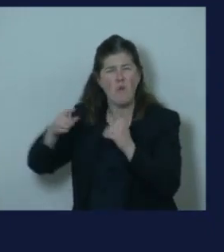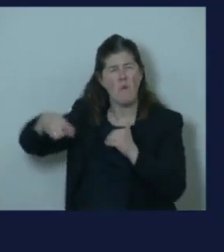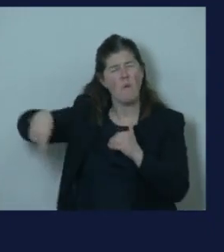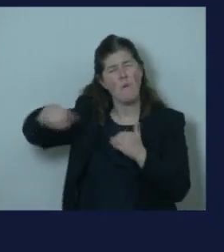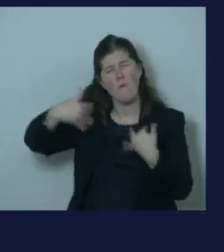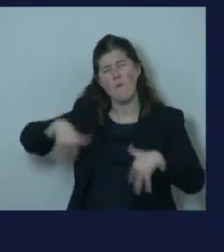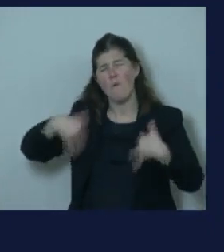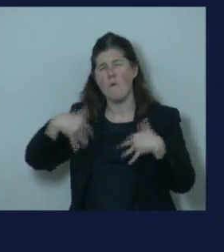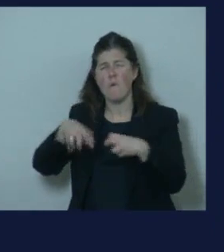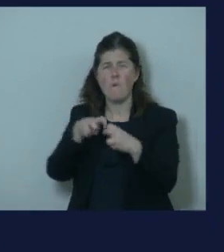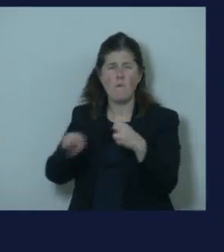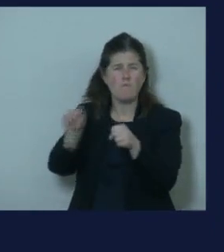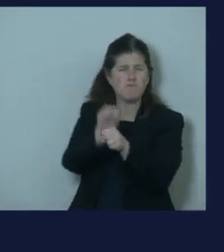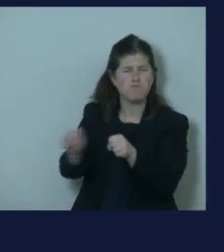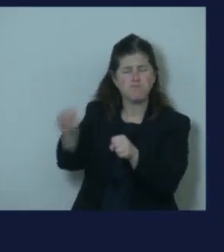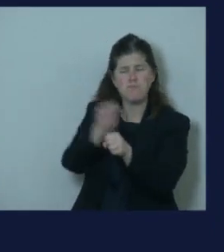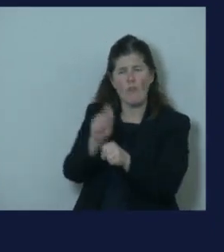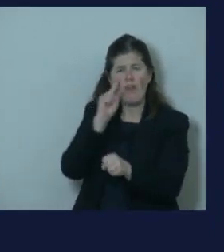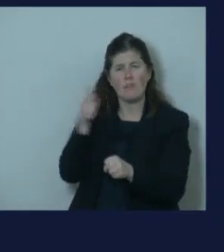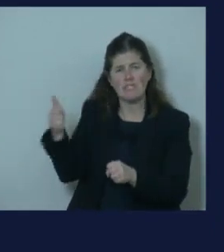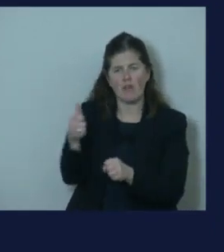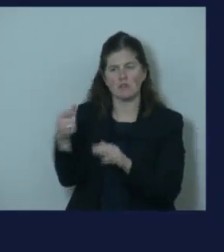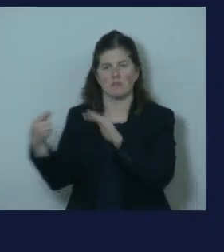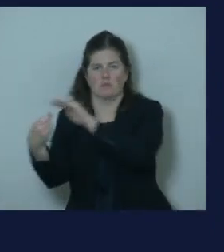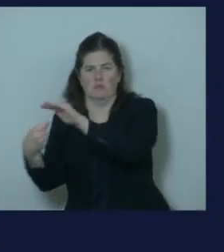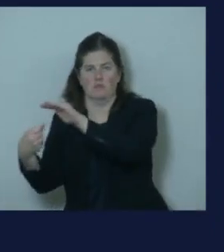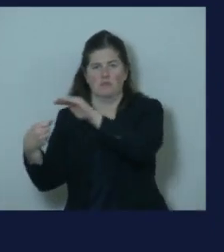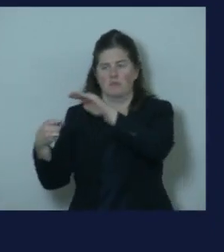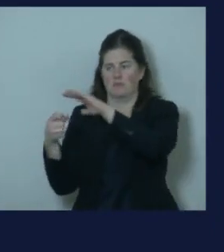I WANT FOLKS TO UNDERSTAND WHAT IS OCCURRING.